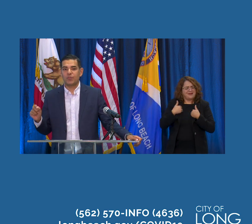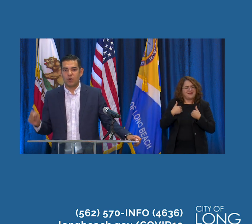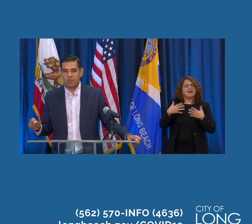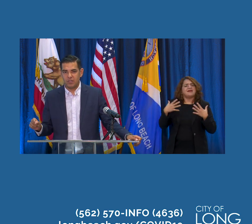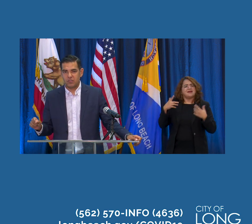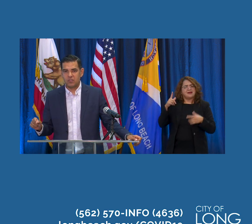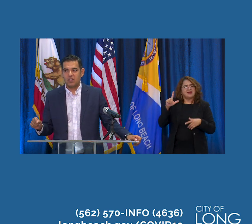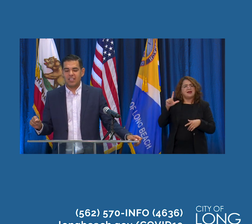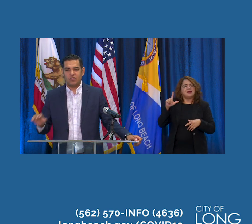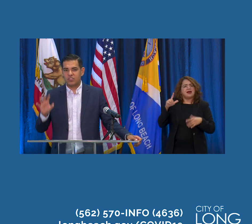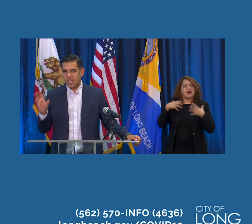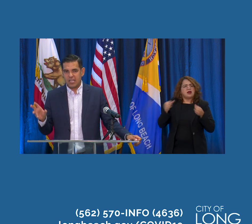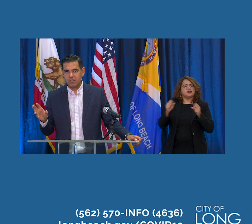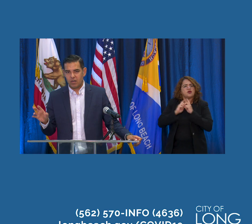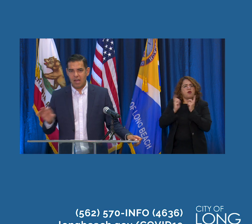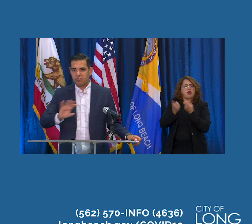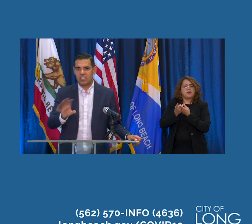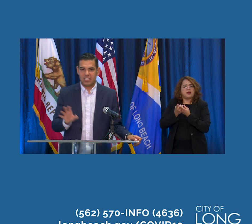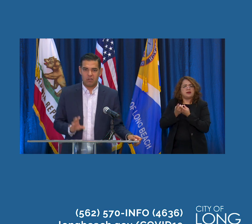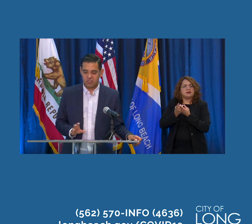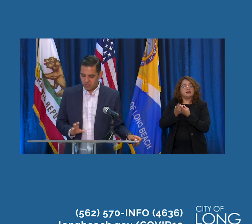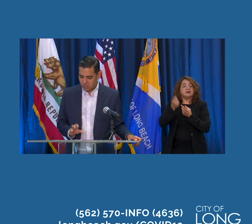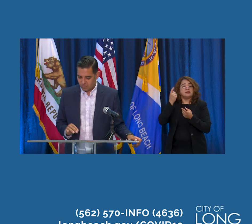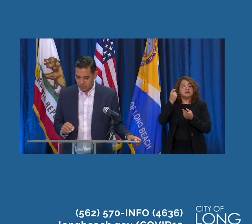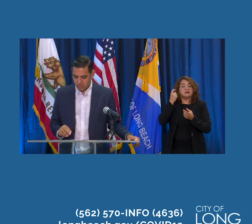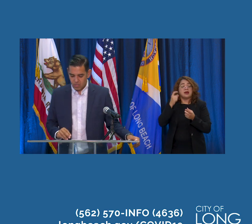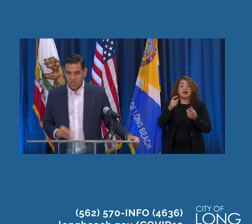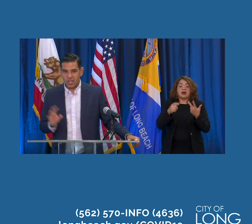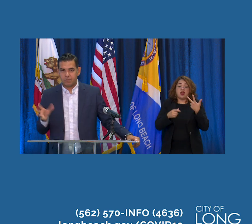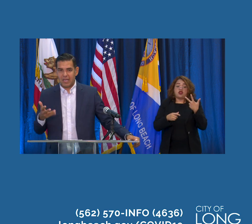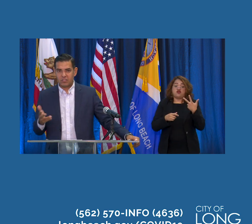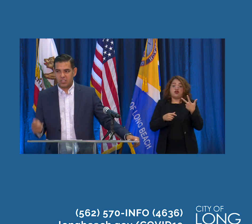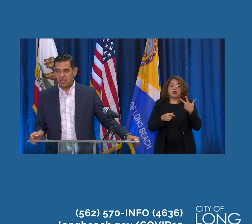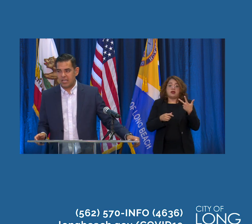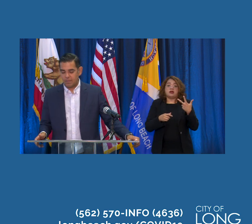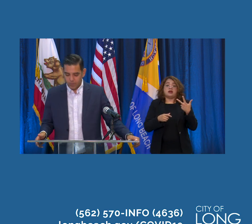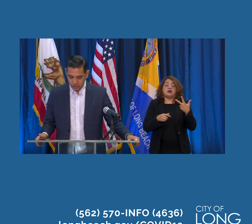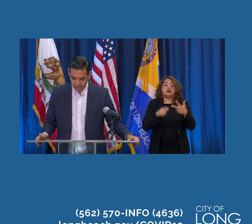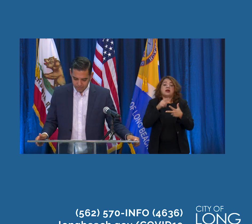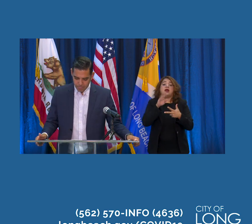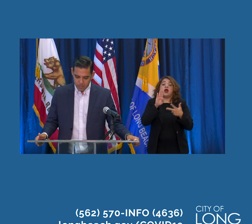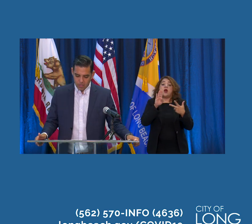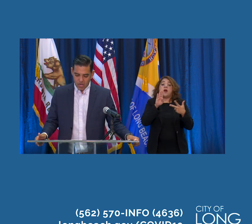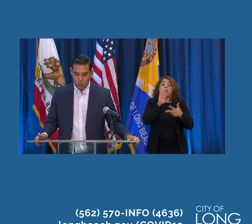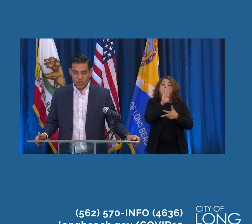departments in the state that are outside county systems, us, Pasadena, and Berkeley,